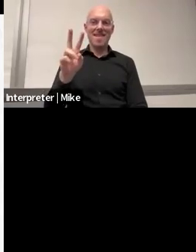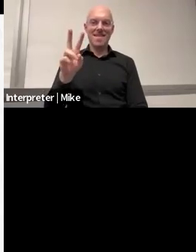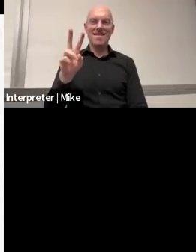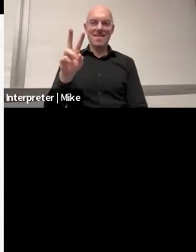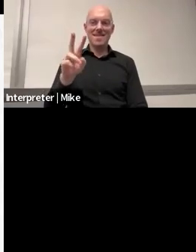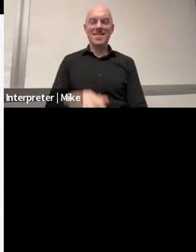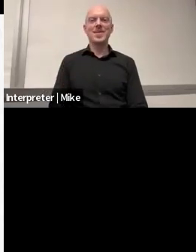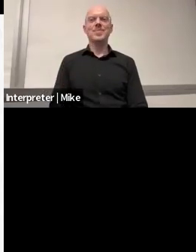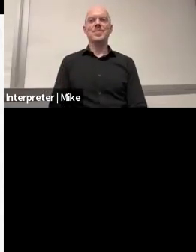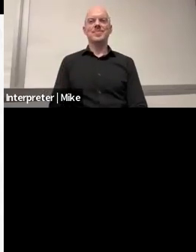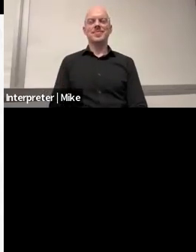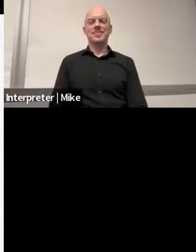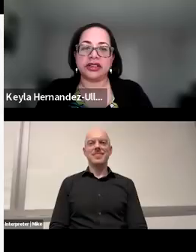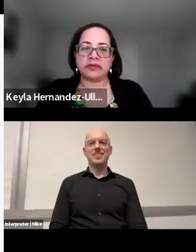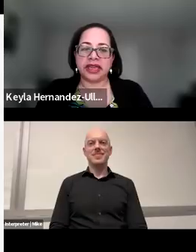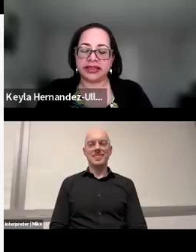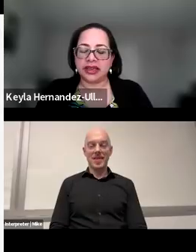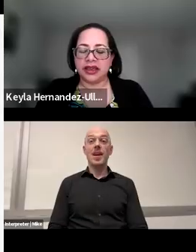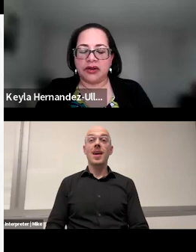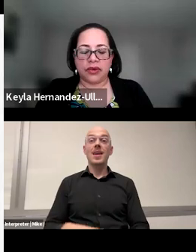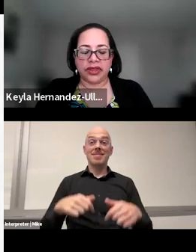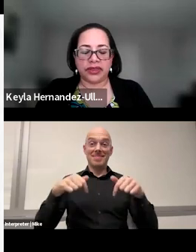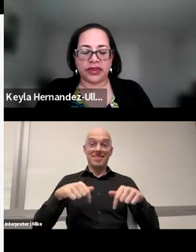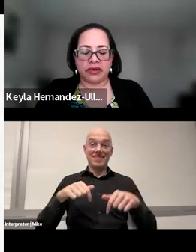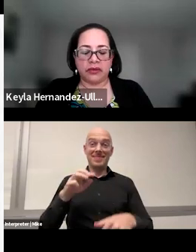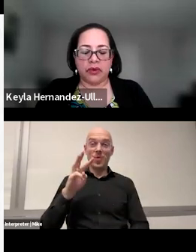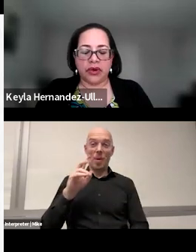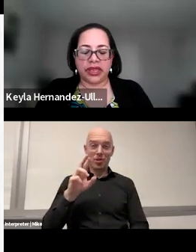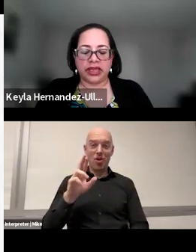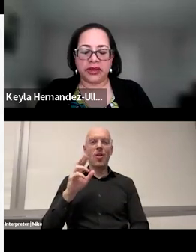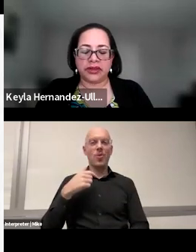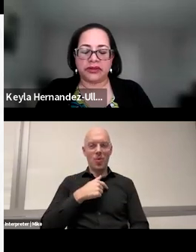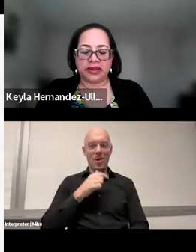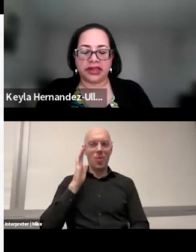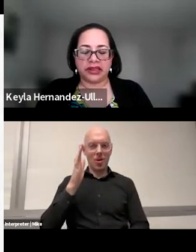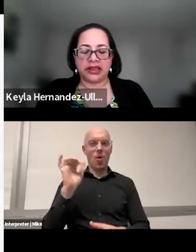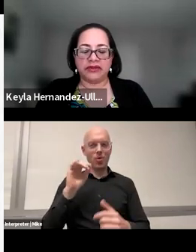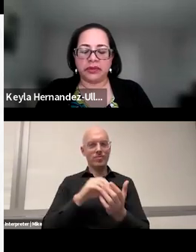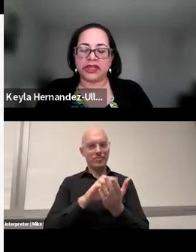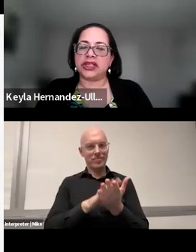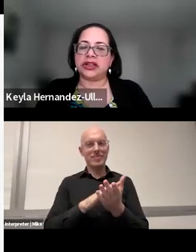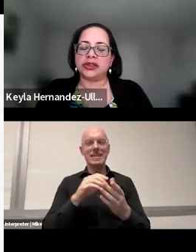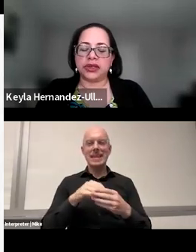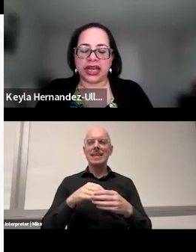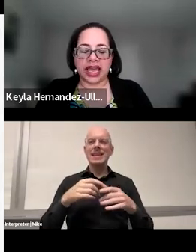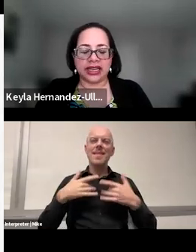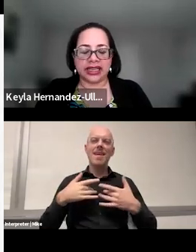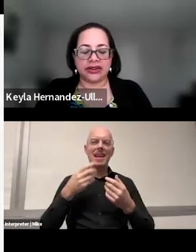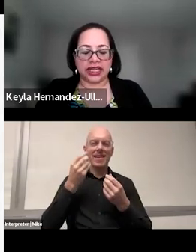Keyla Hernandez-Ulloa: This webinar is also going to be listed in a post email event with more email